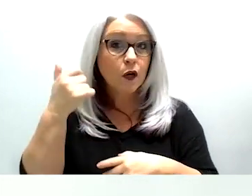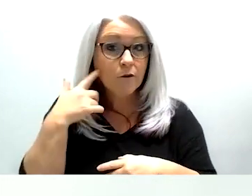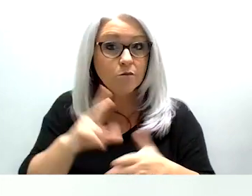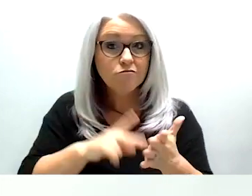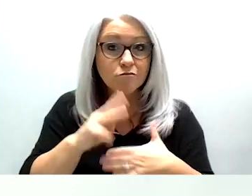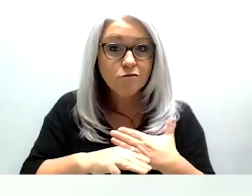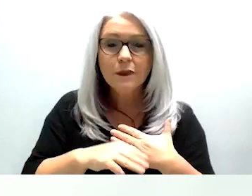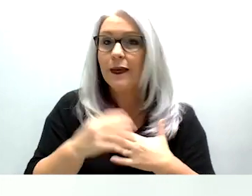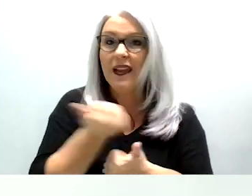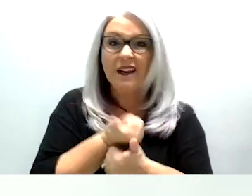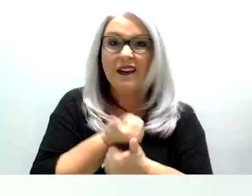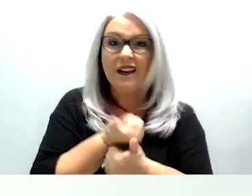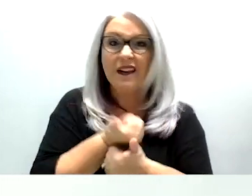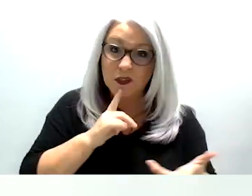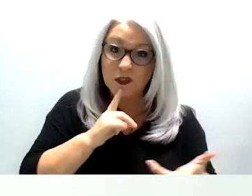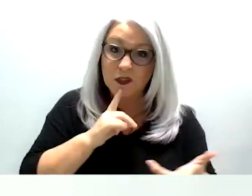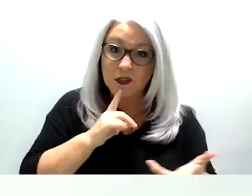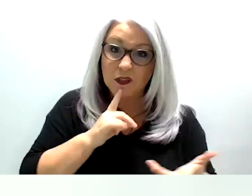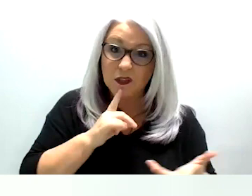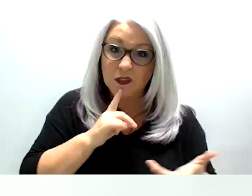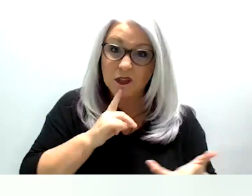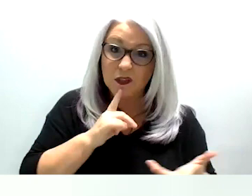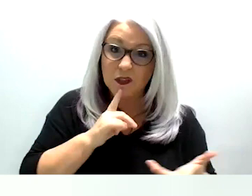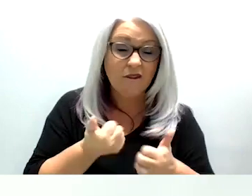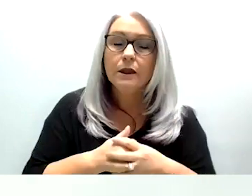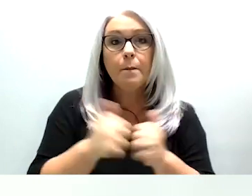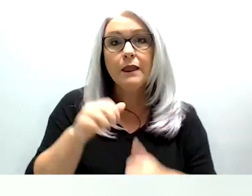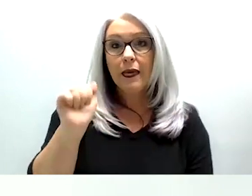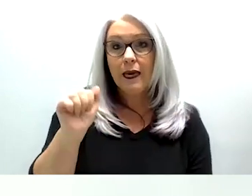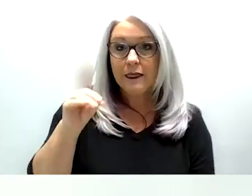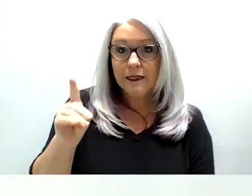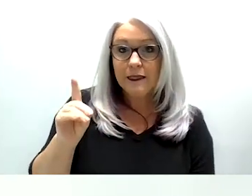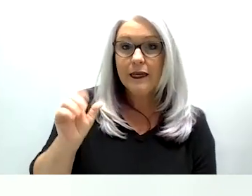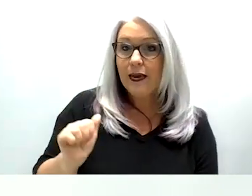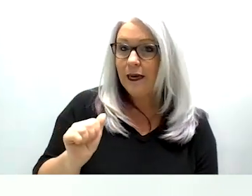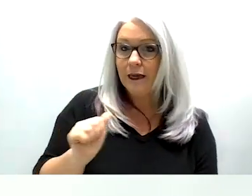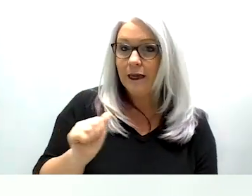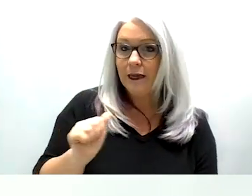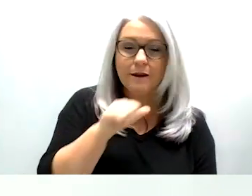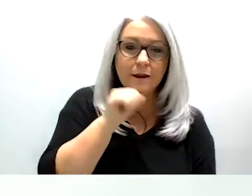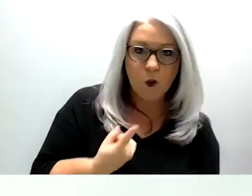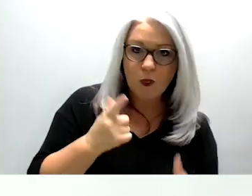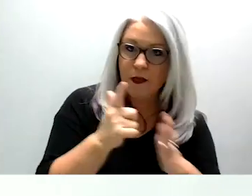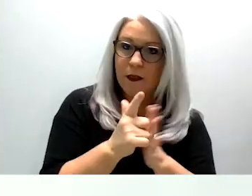think of. But do keep in mind the ADA is not the only law with